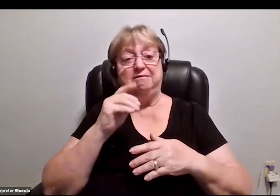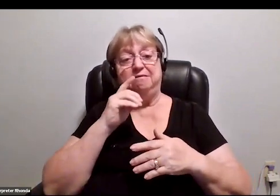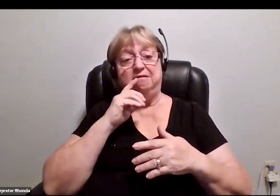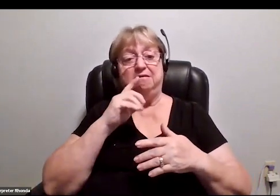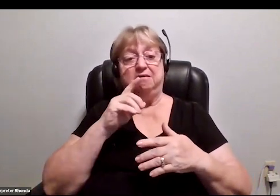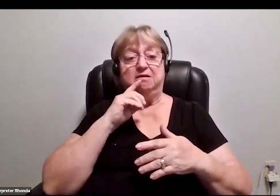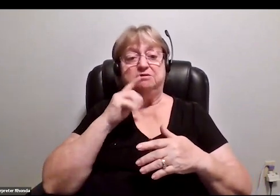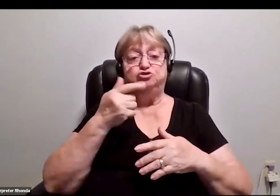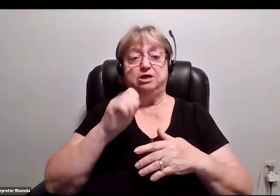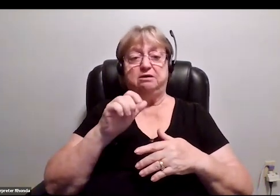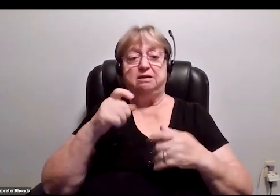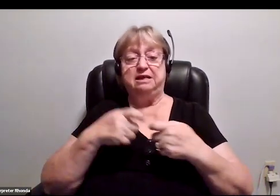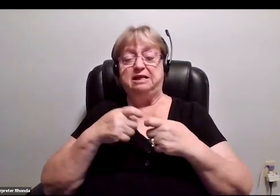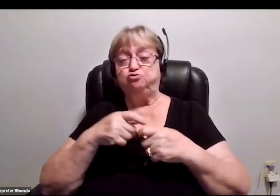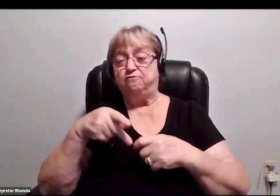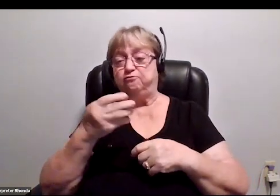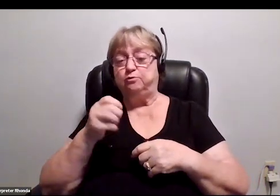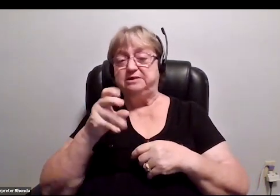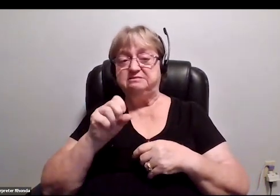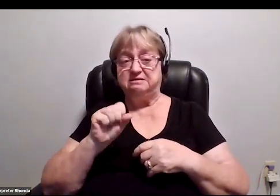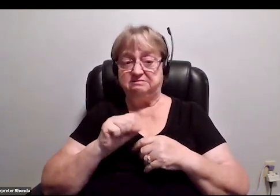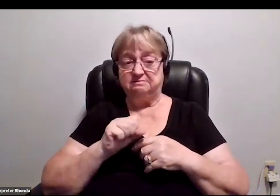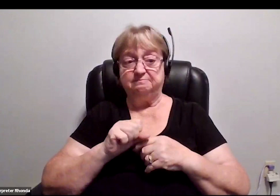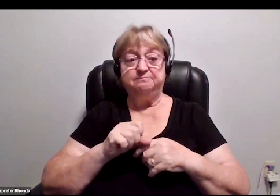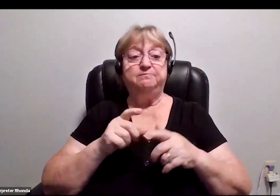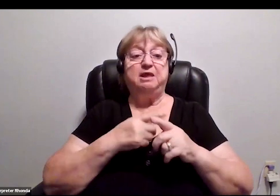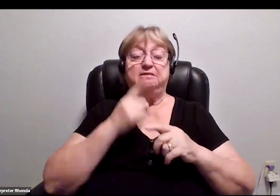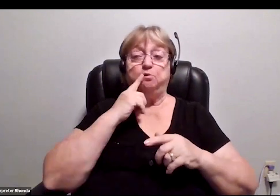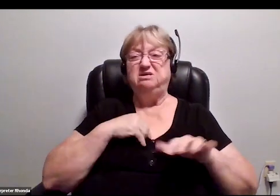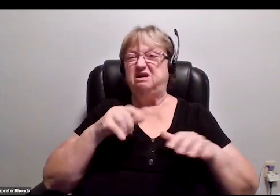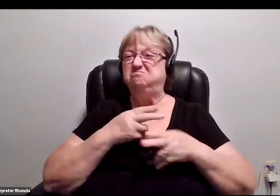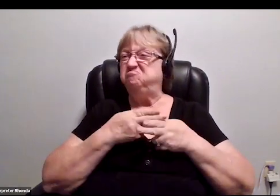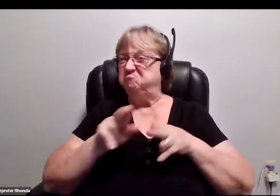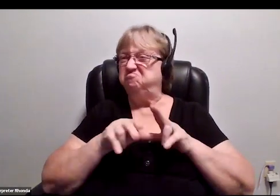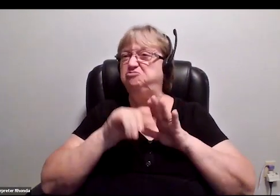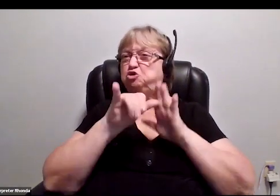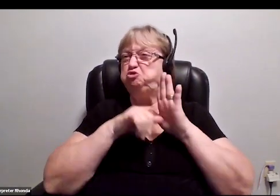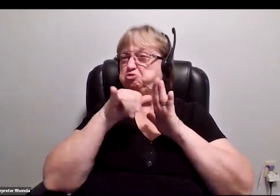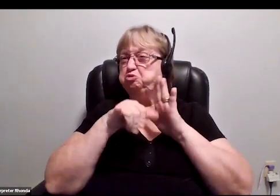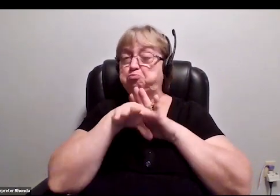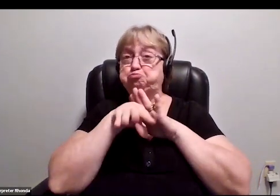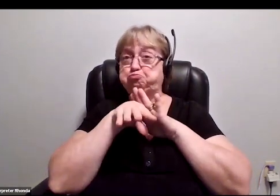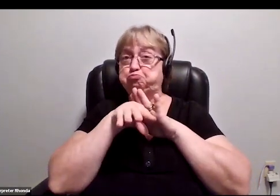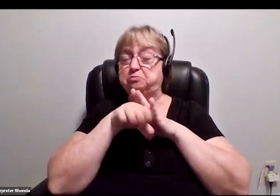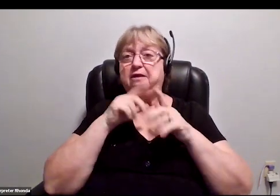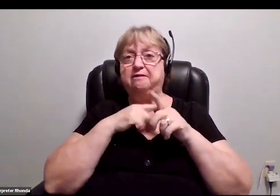to make YouTube Shorts. Then we also posted a lot of these videos on the Perkins' Accessible Science page.